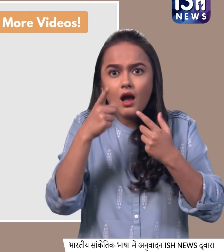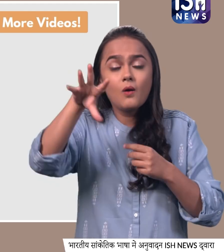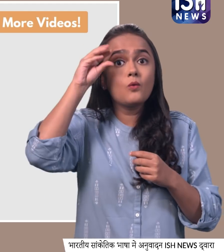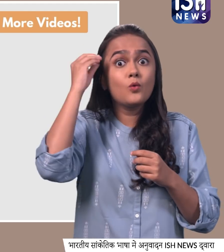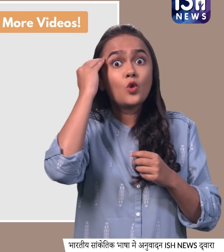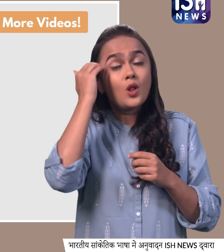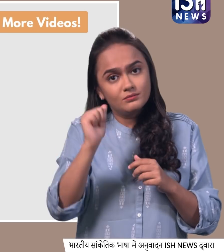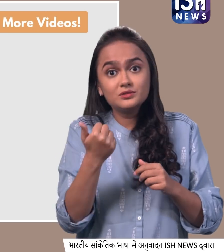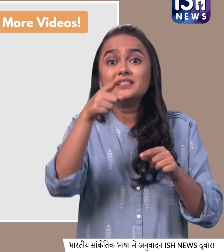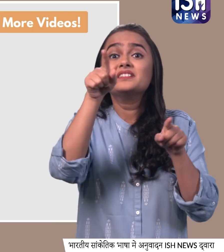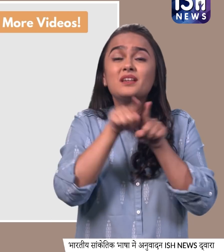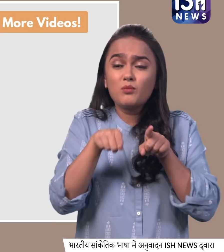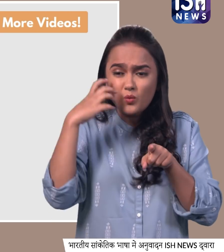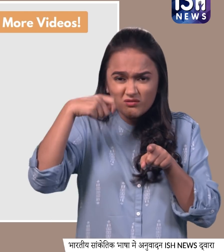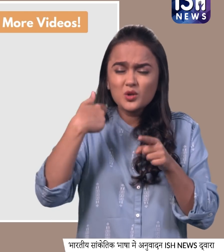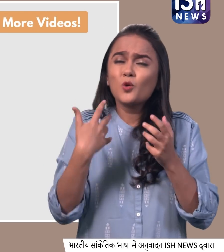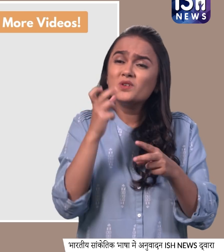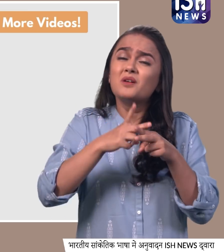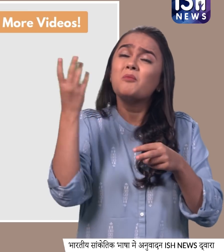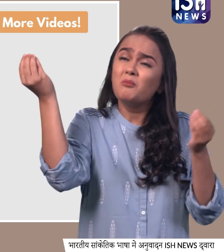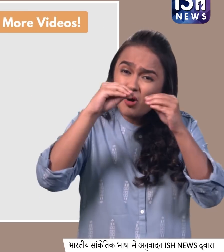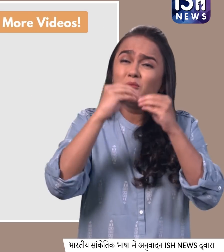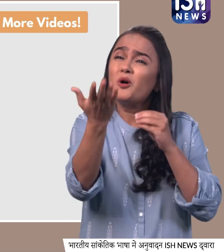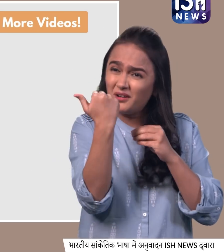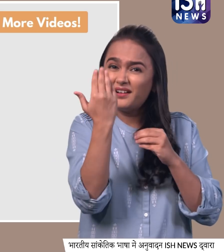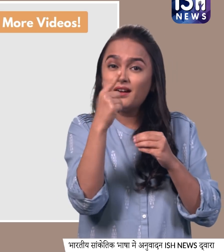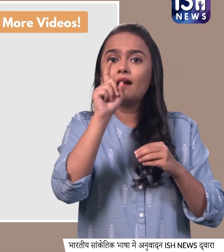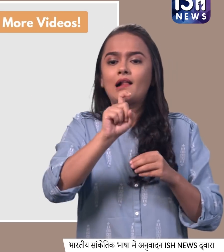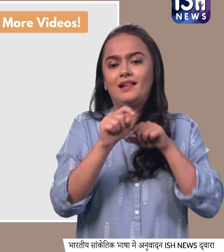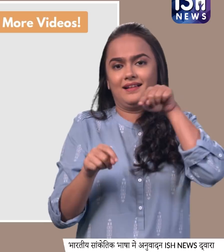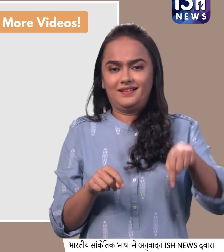And if you want to watch more videos like this, then click here